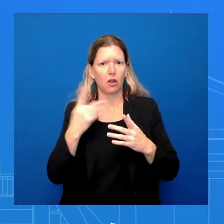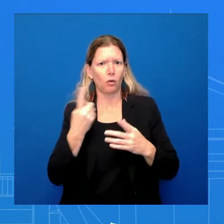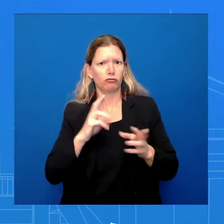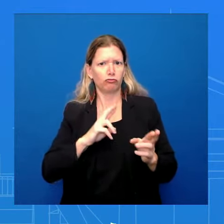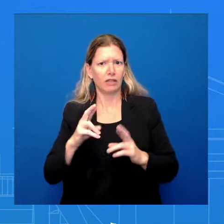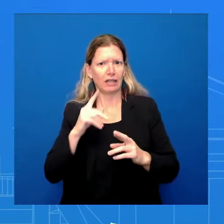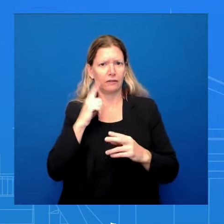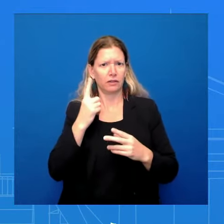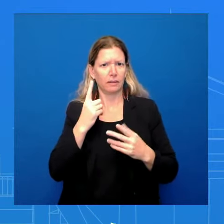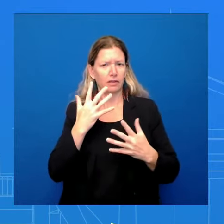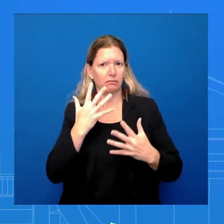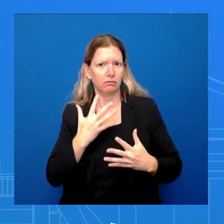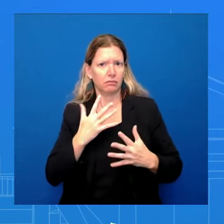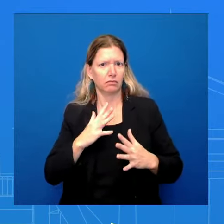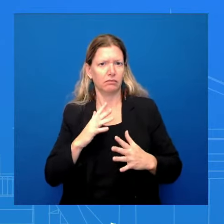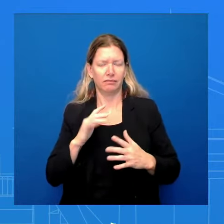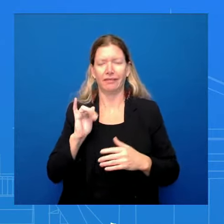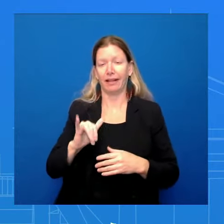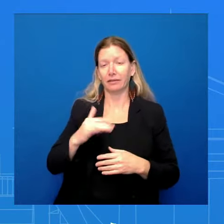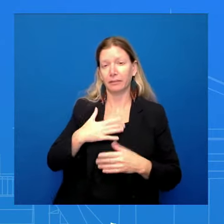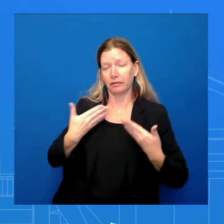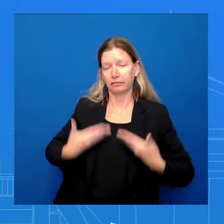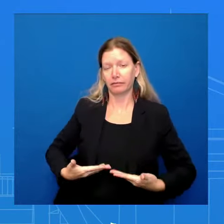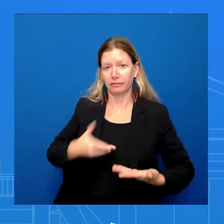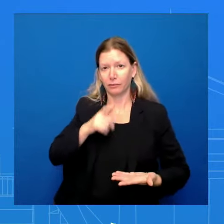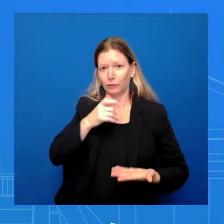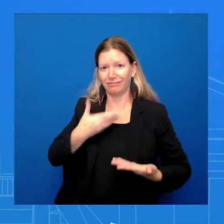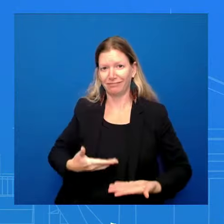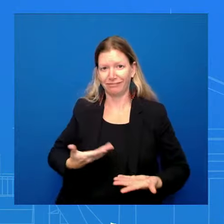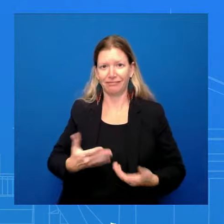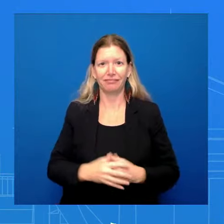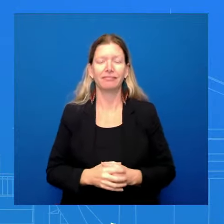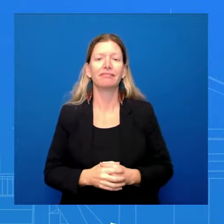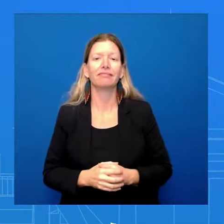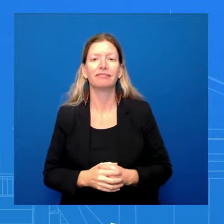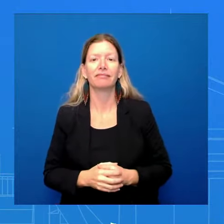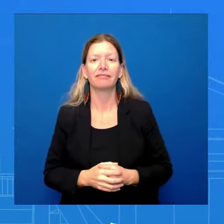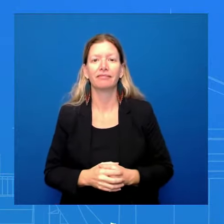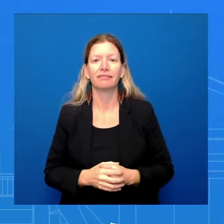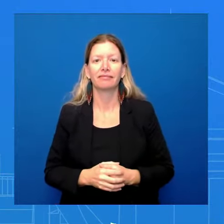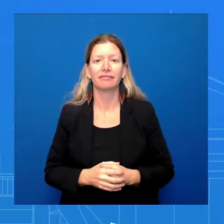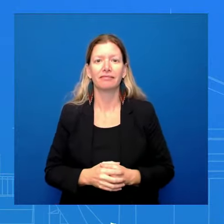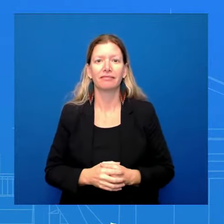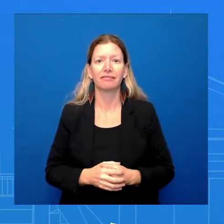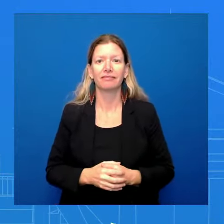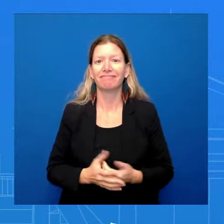Look, we don't see an immediate pathway back to this because, you know, Russia's excuses,